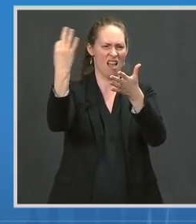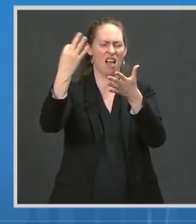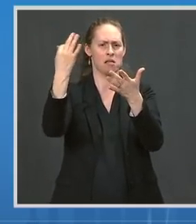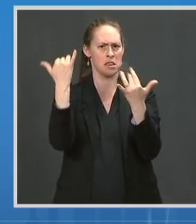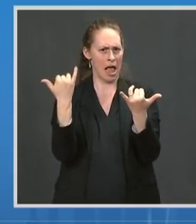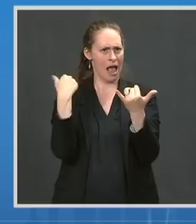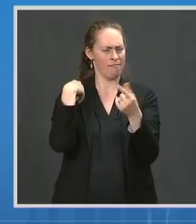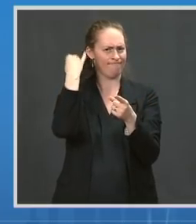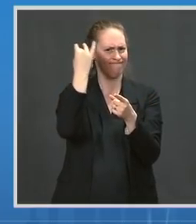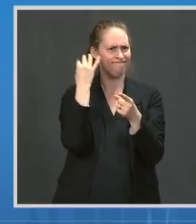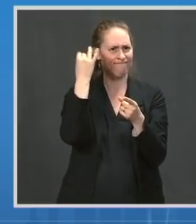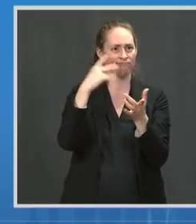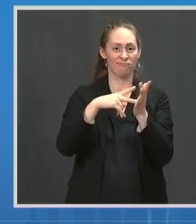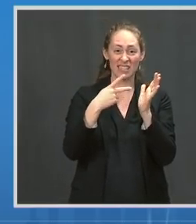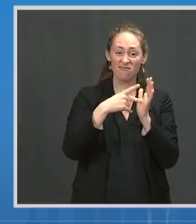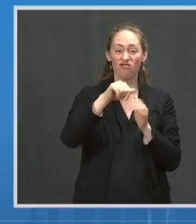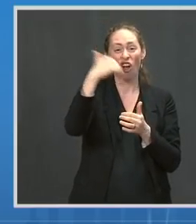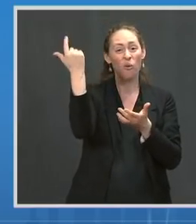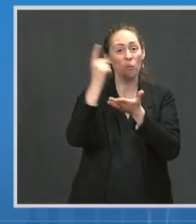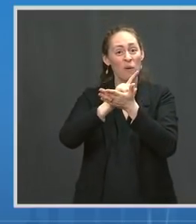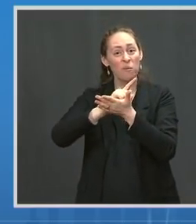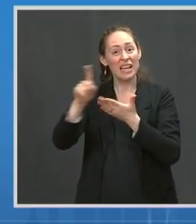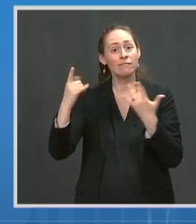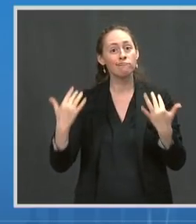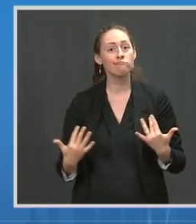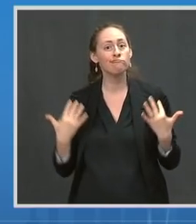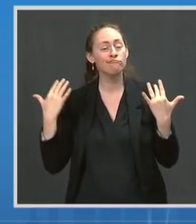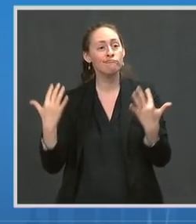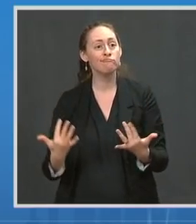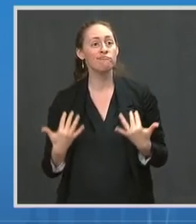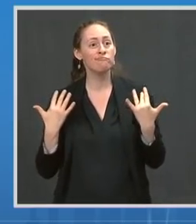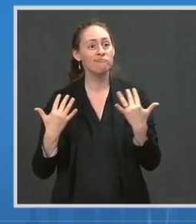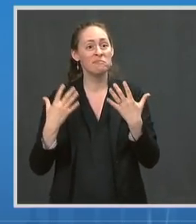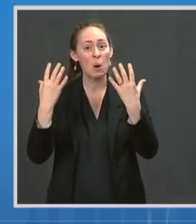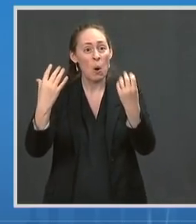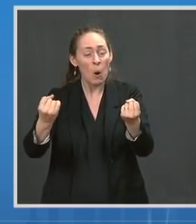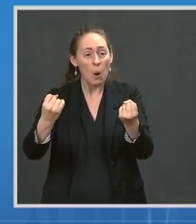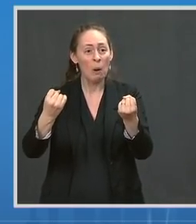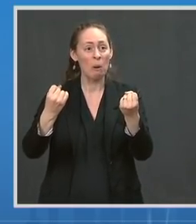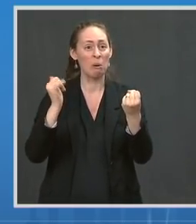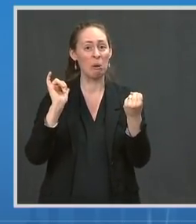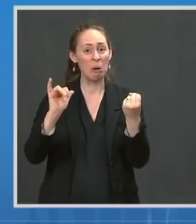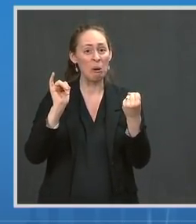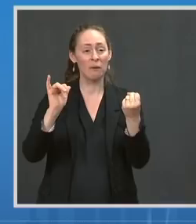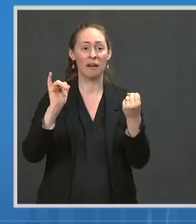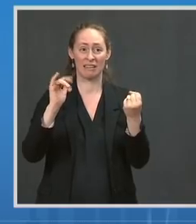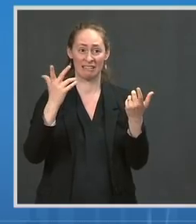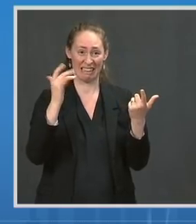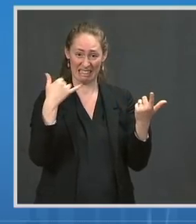the more damage it does to the reputation of the J&J vaccine and people's willingness to get it?